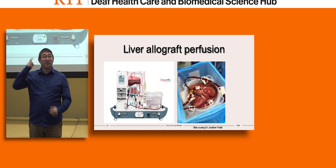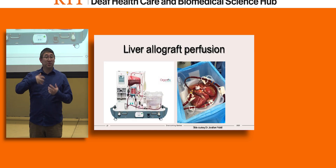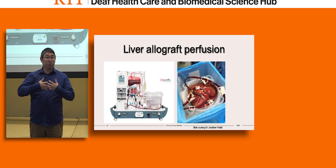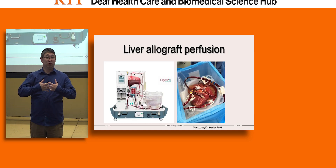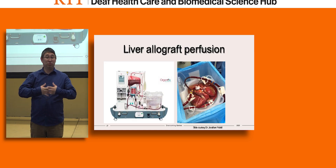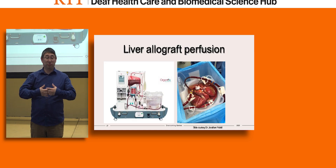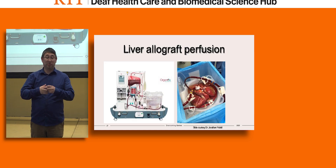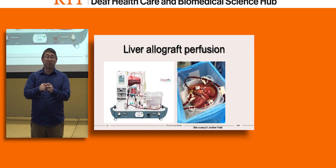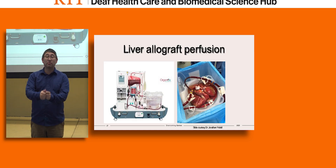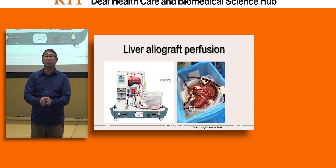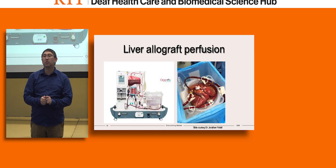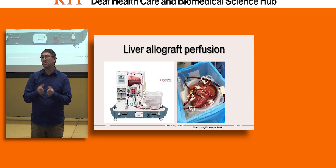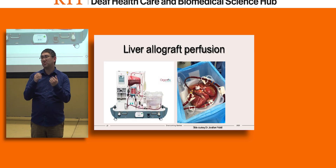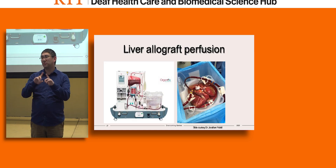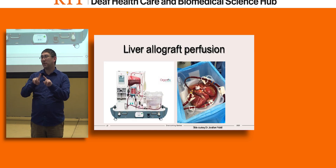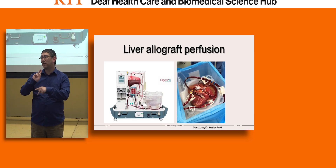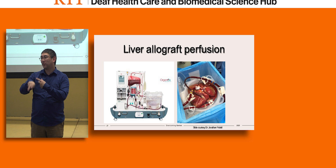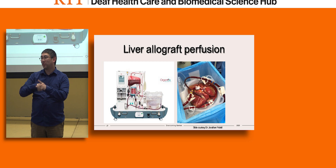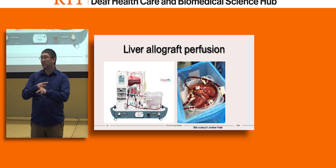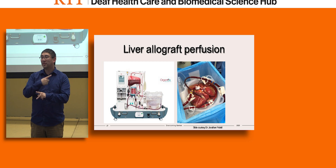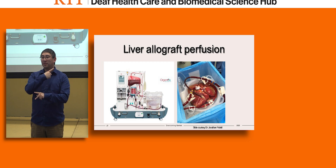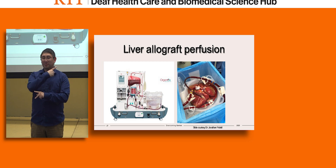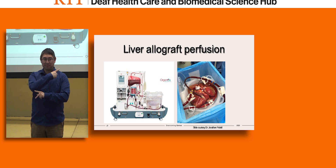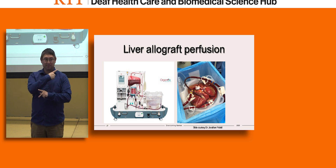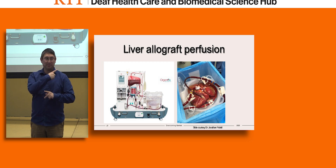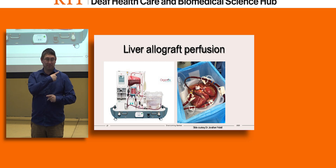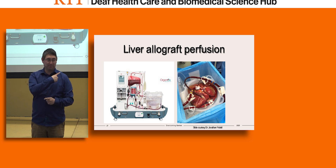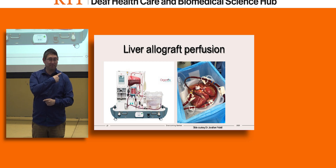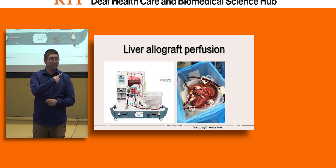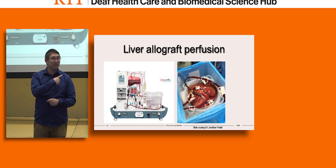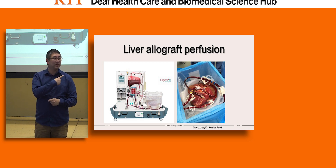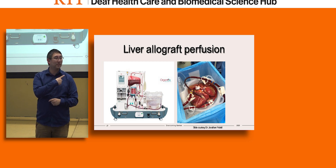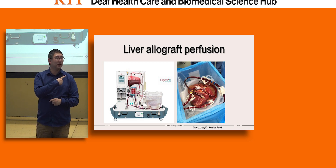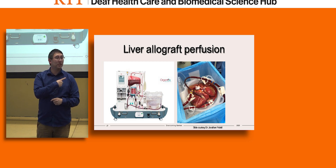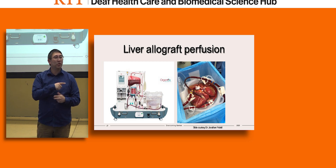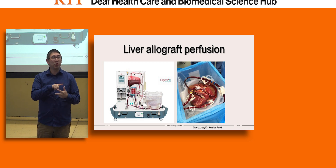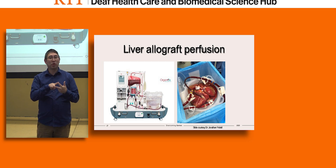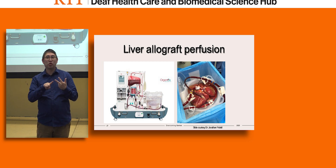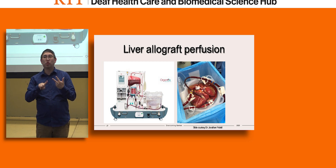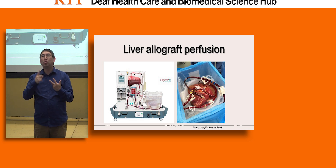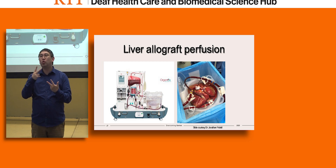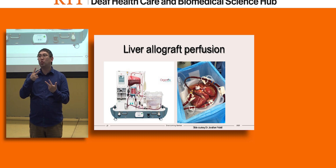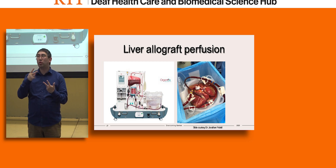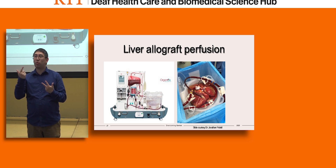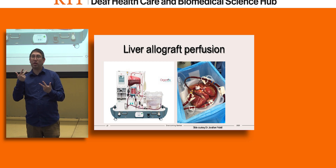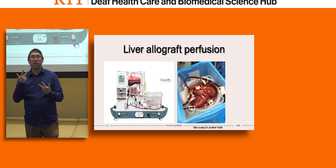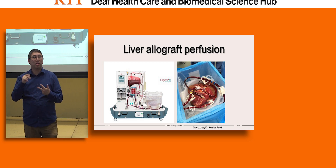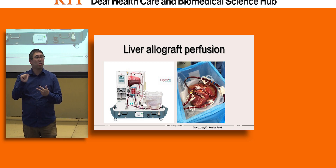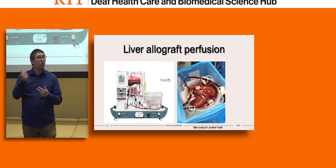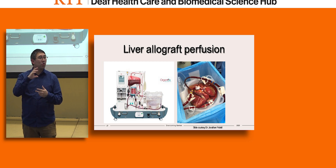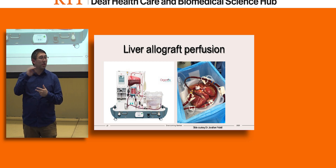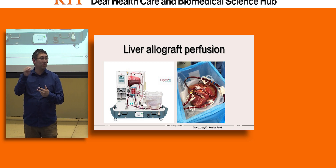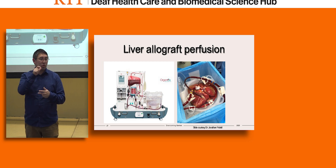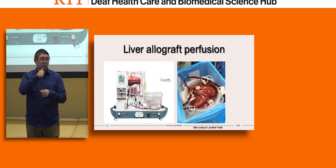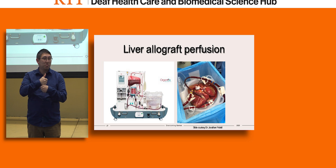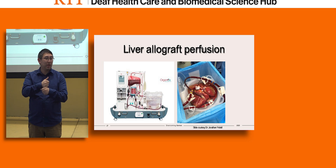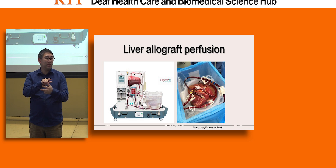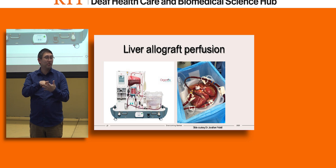This machine is-- there are many varieties. This one's OrganOx, but there's two or three other companies that make this.